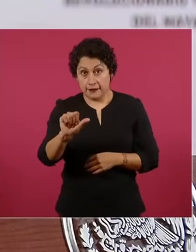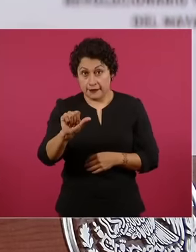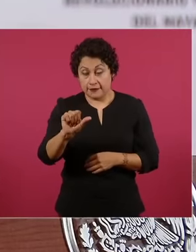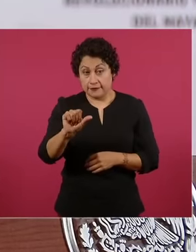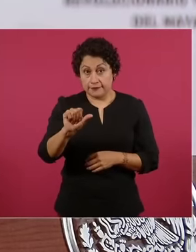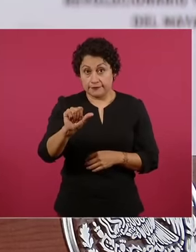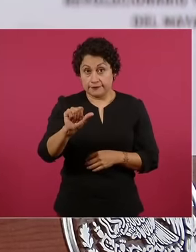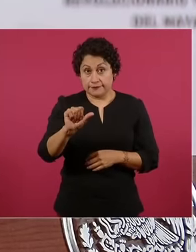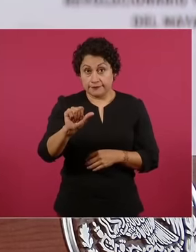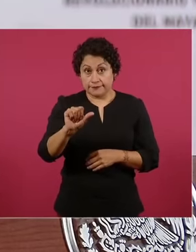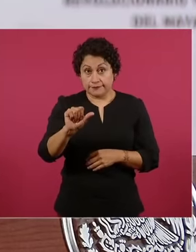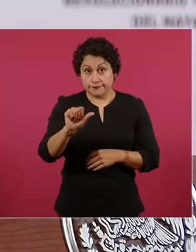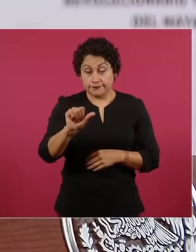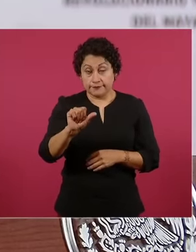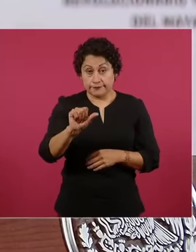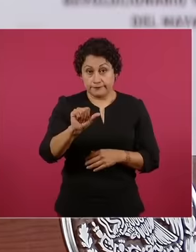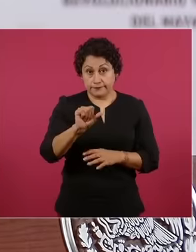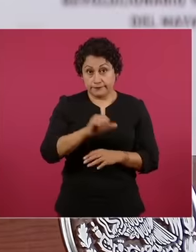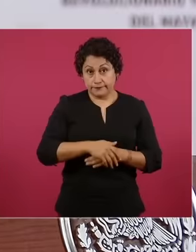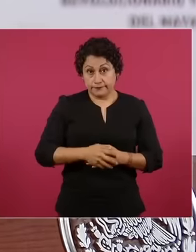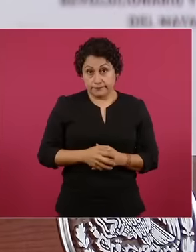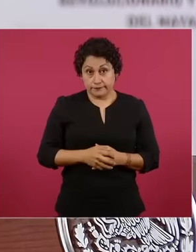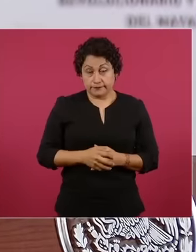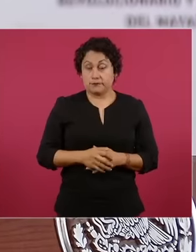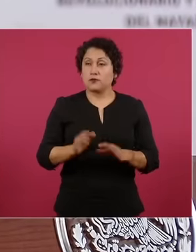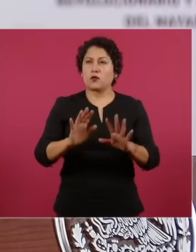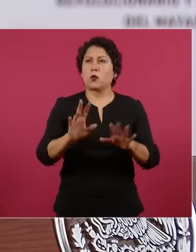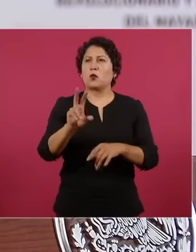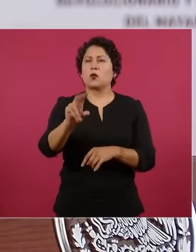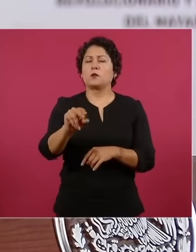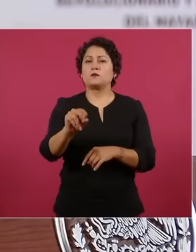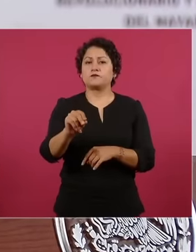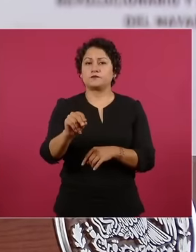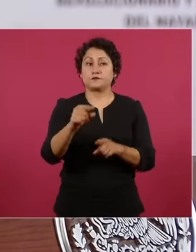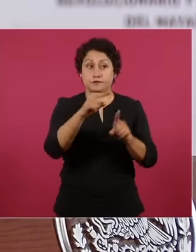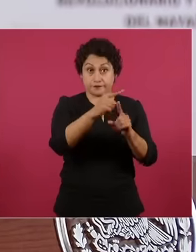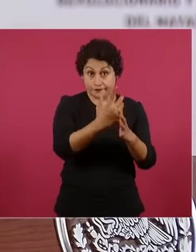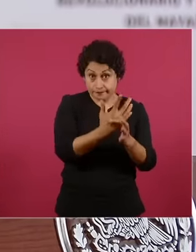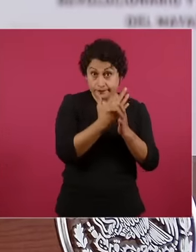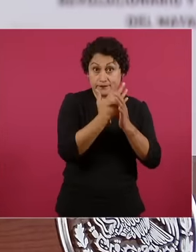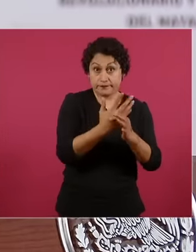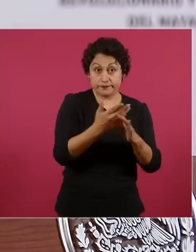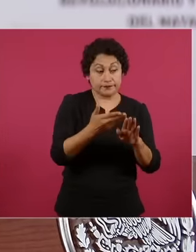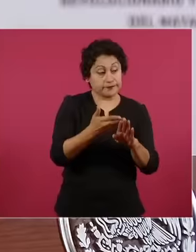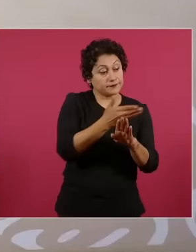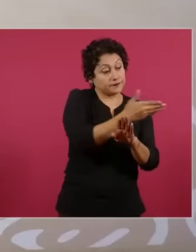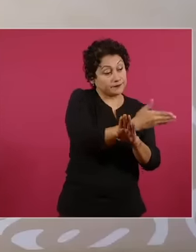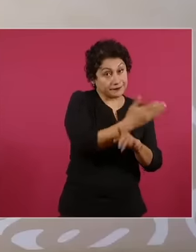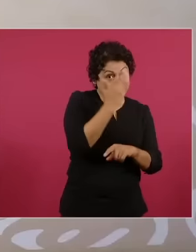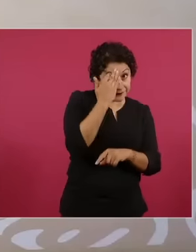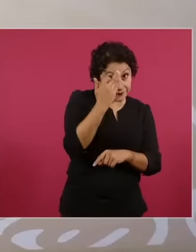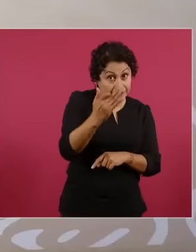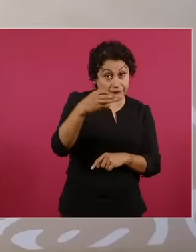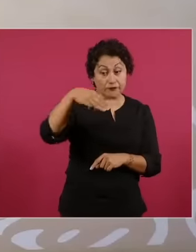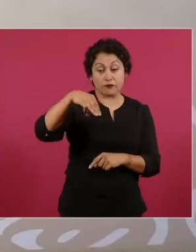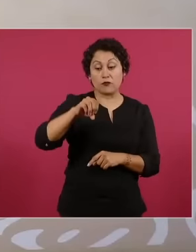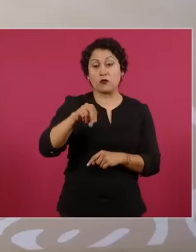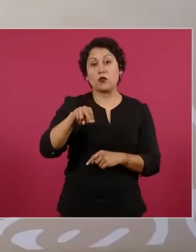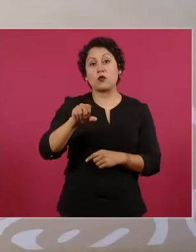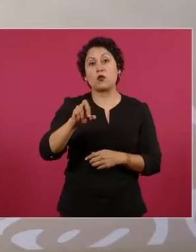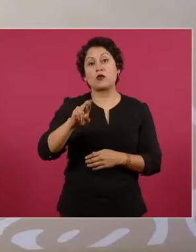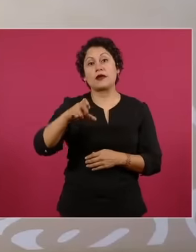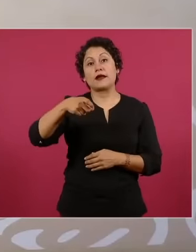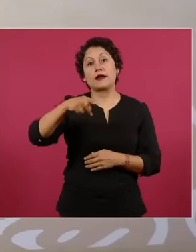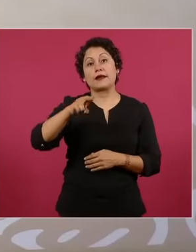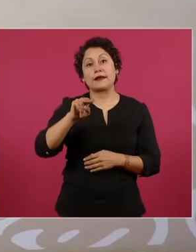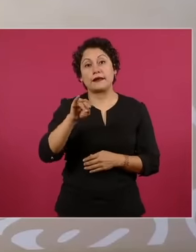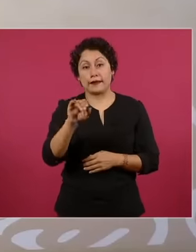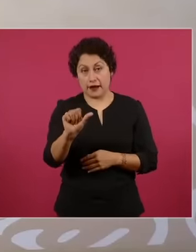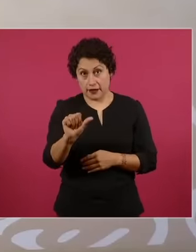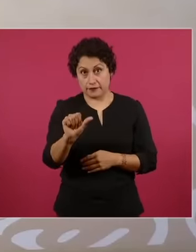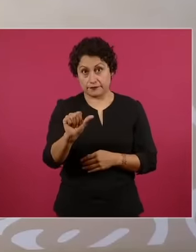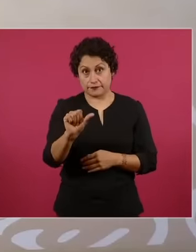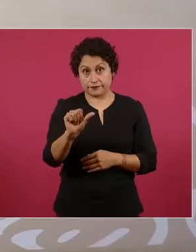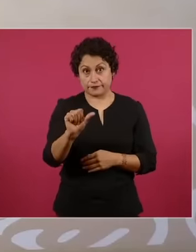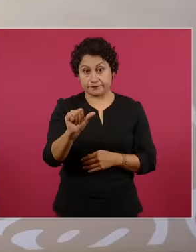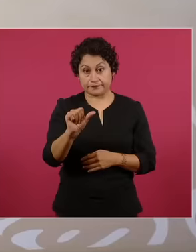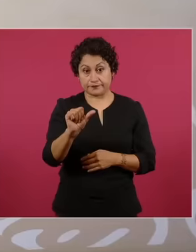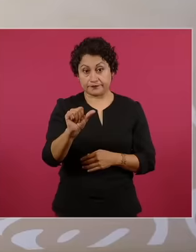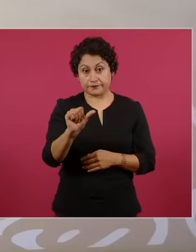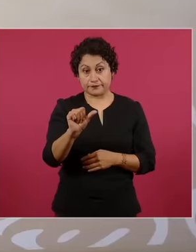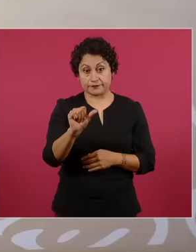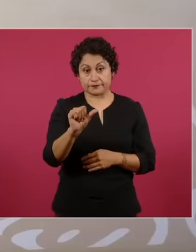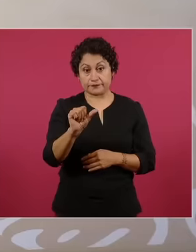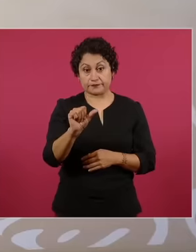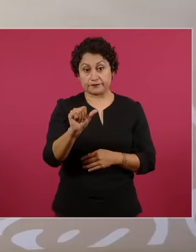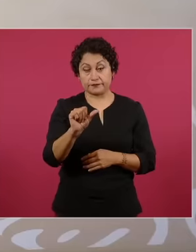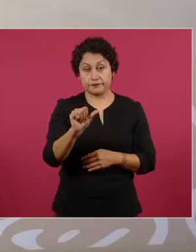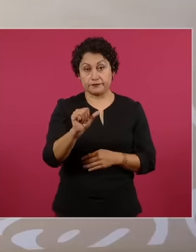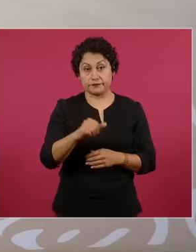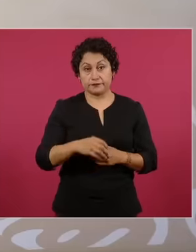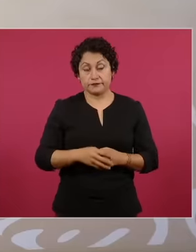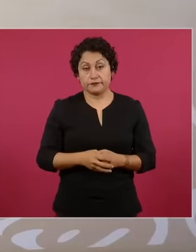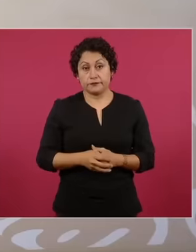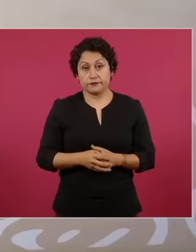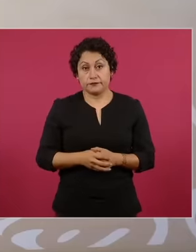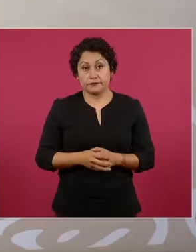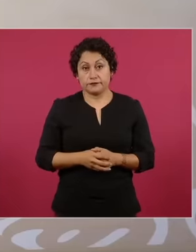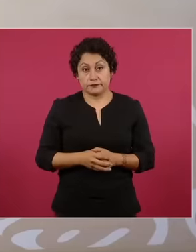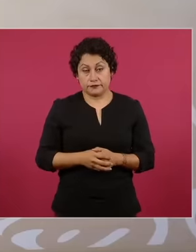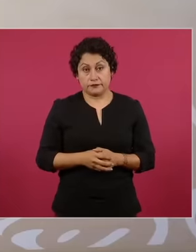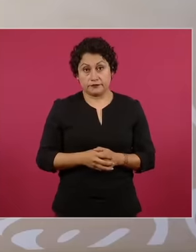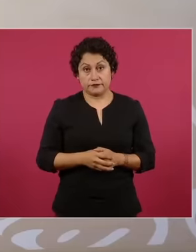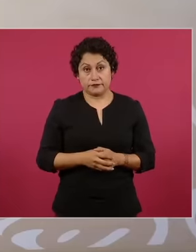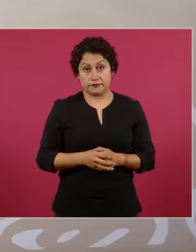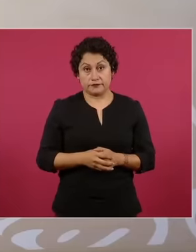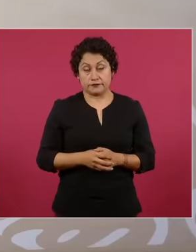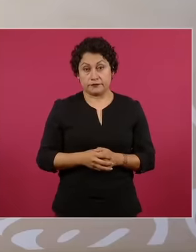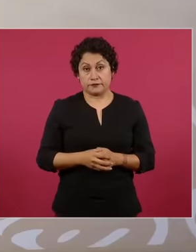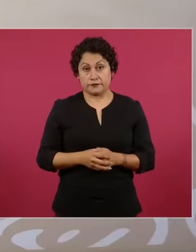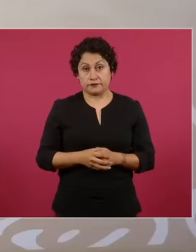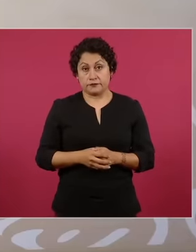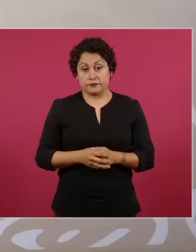what we went through from a monarchy that was defeated when our